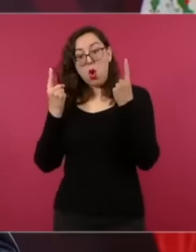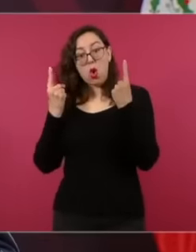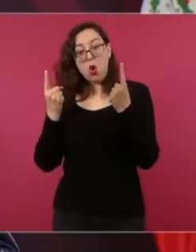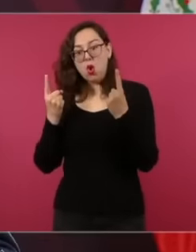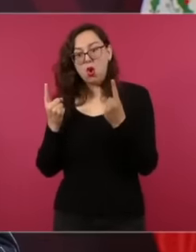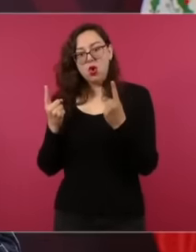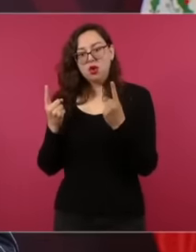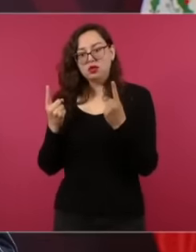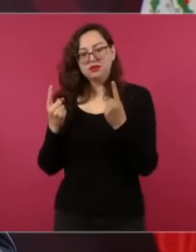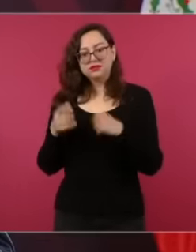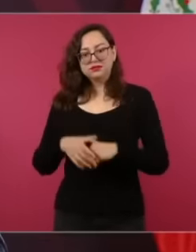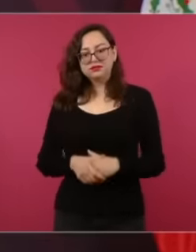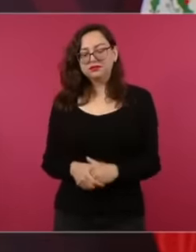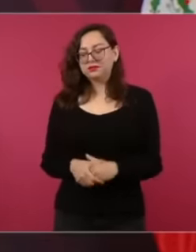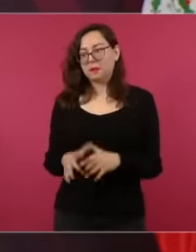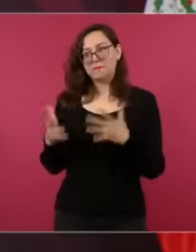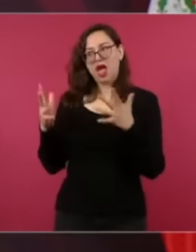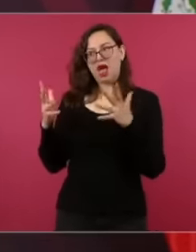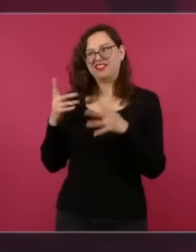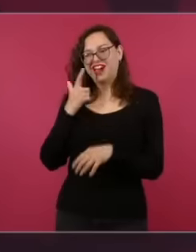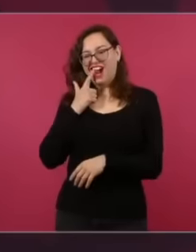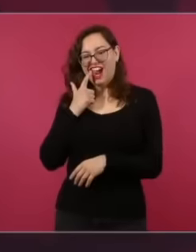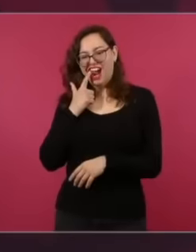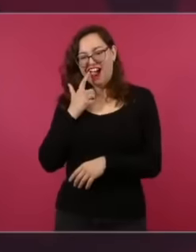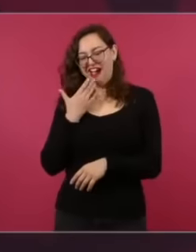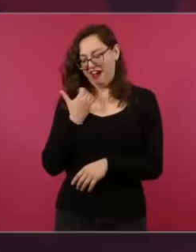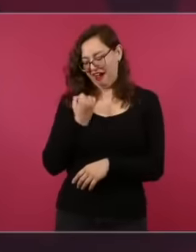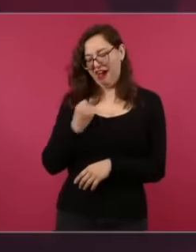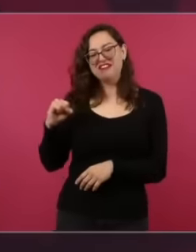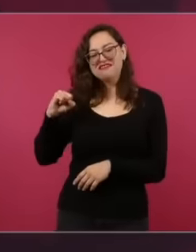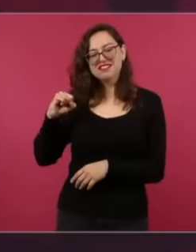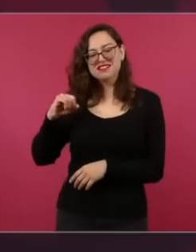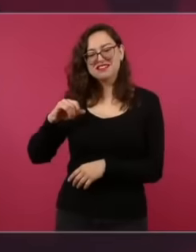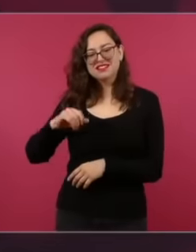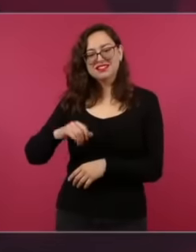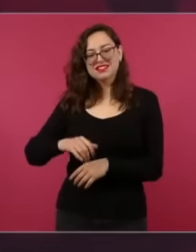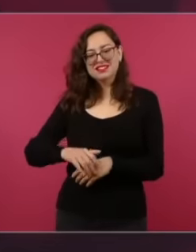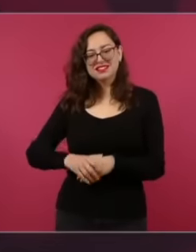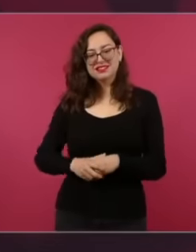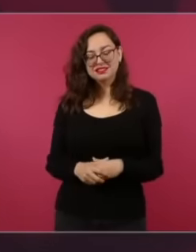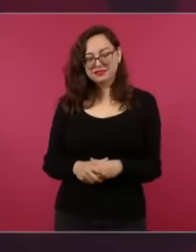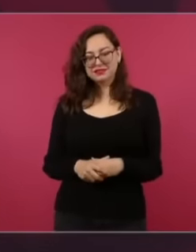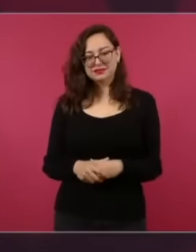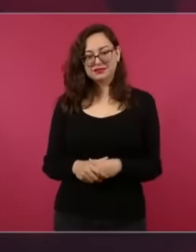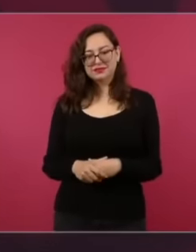until he was applauded. I'm going to make a